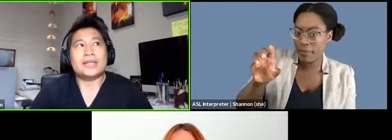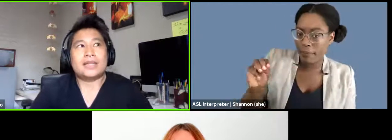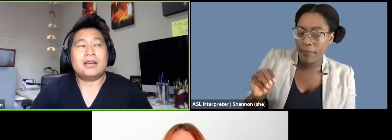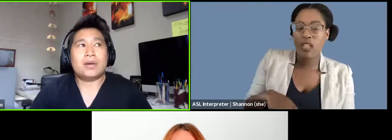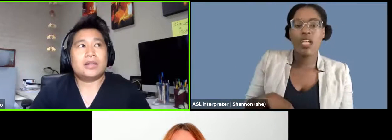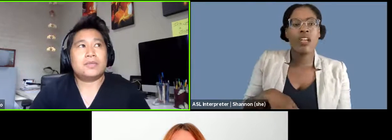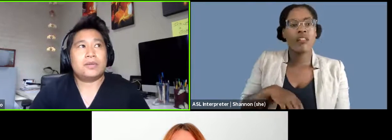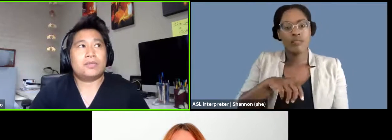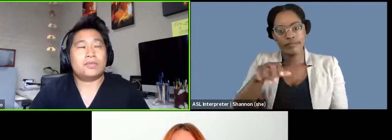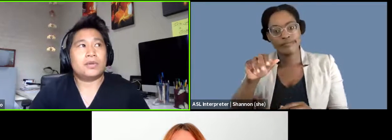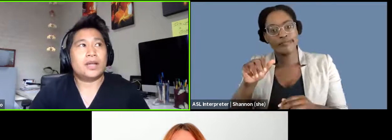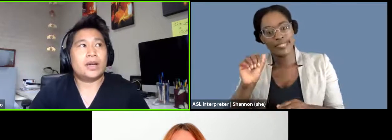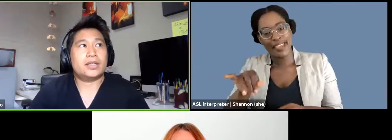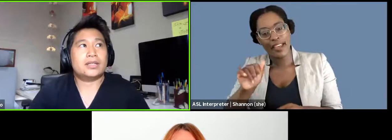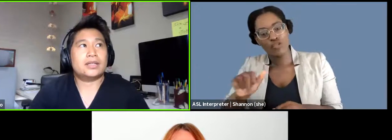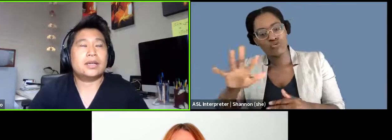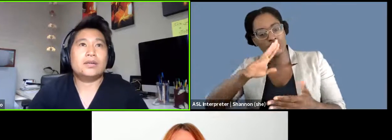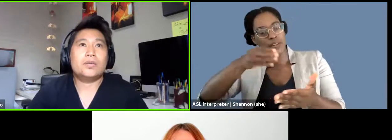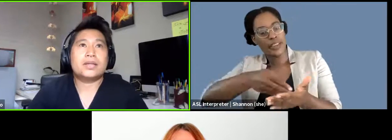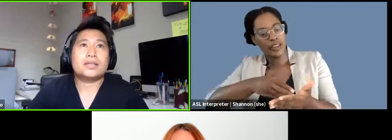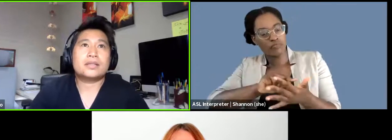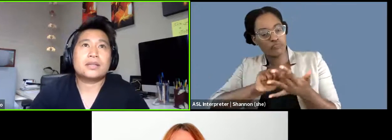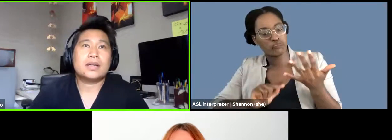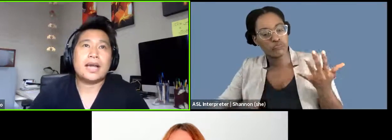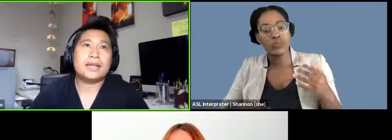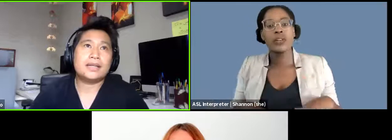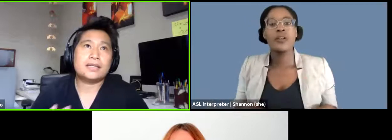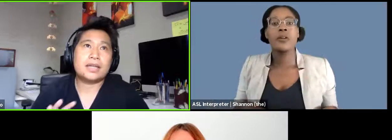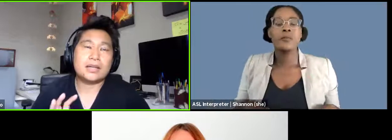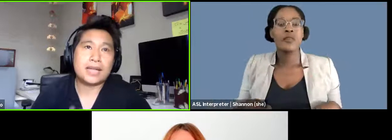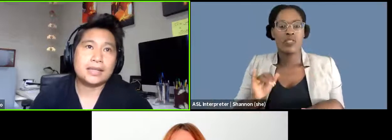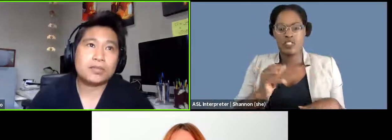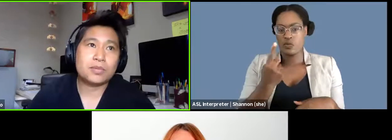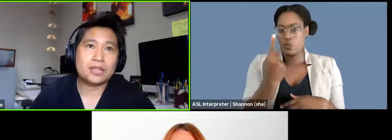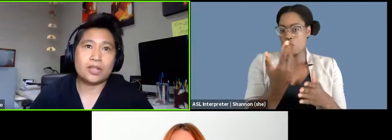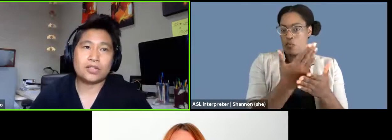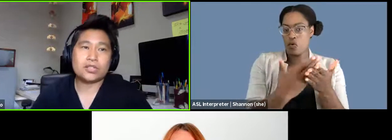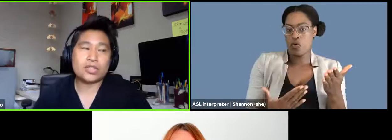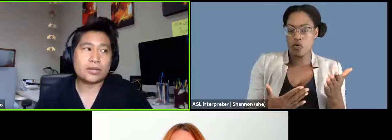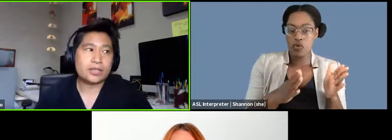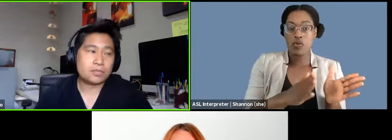The second part to be really honest was and this is not just Gladly specifically, just generally